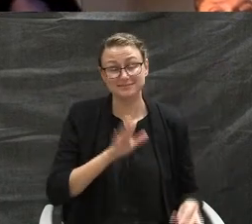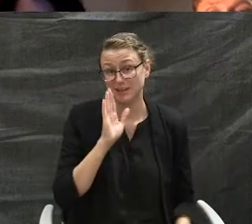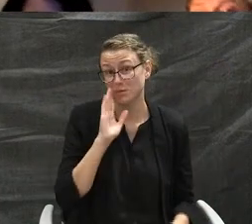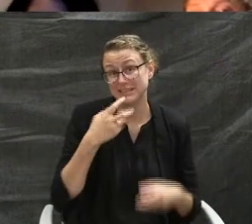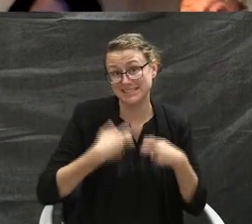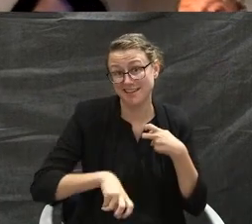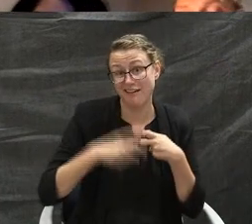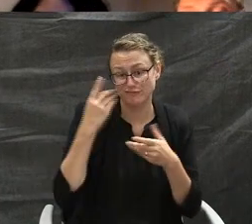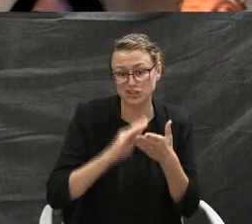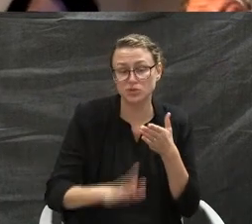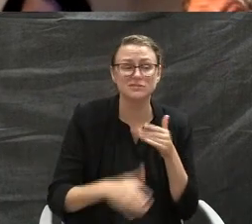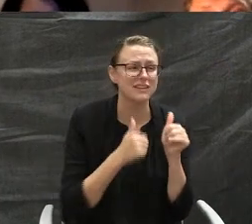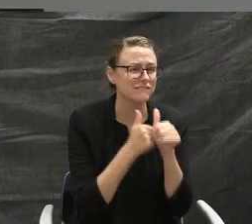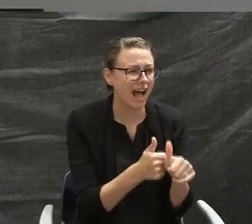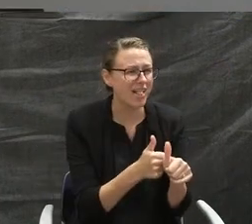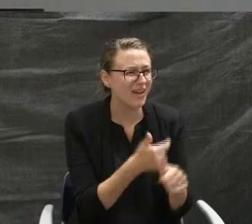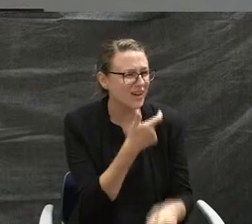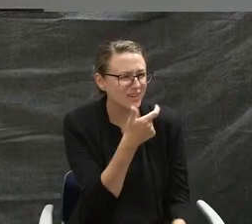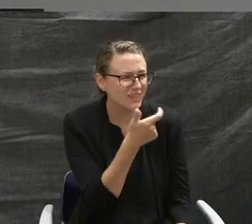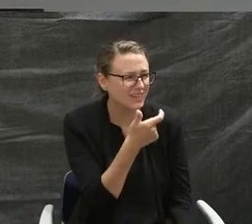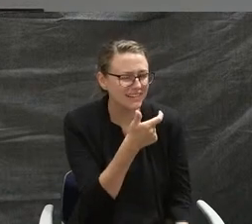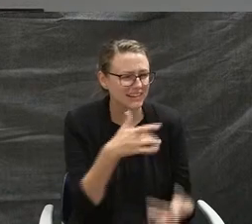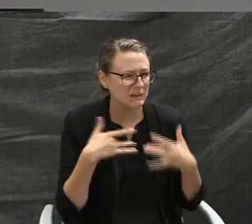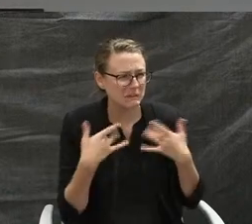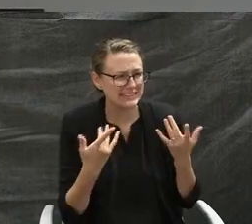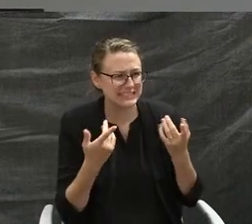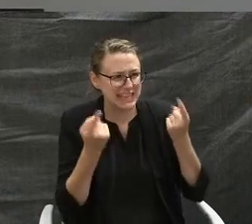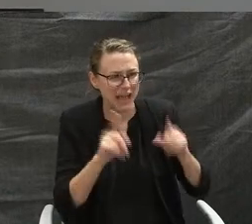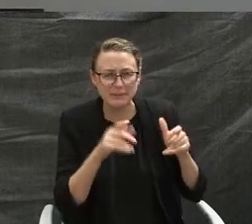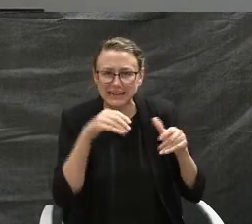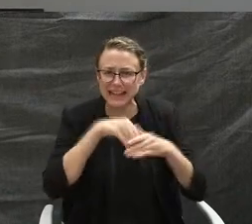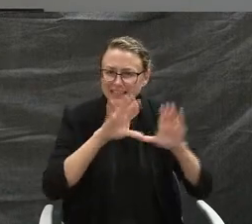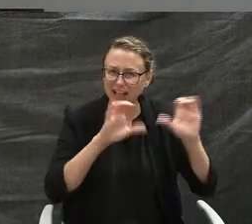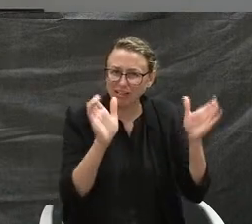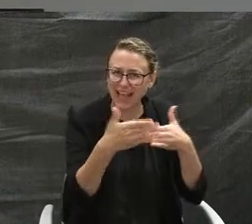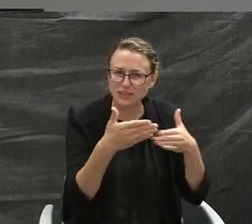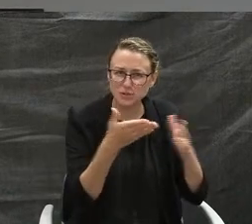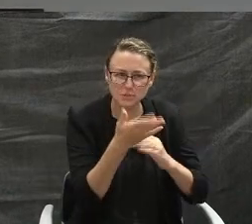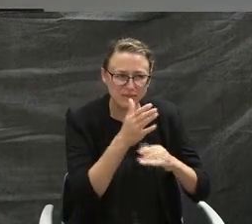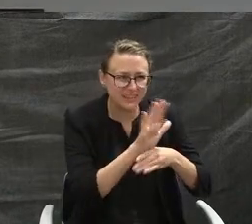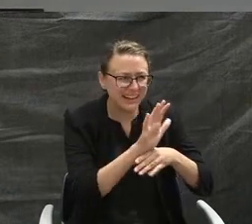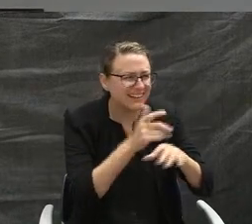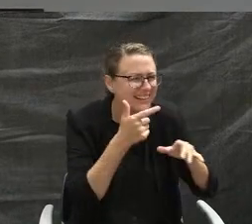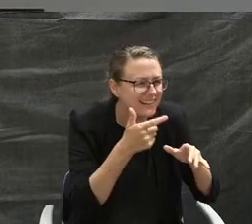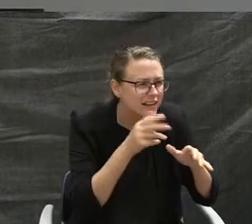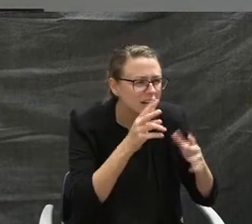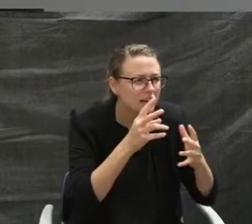for students to follow along to what's going on in the classroom via video, and then the next day they may just have